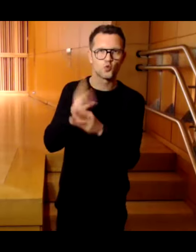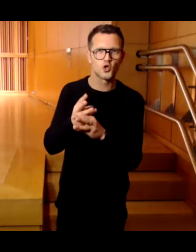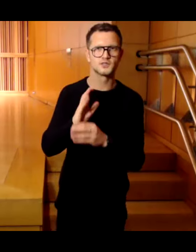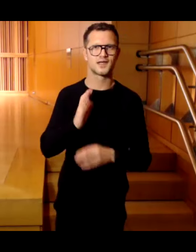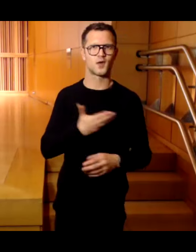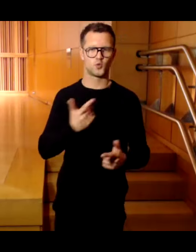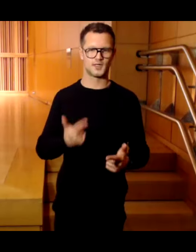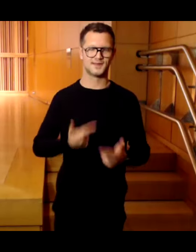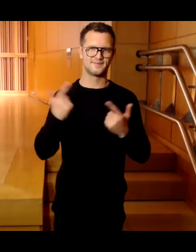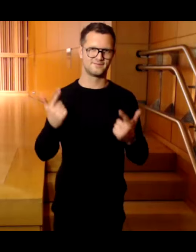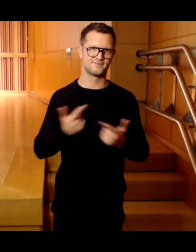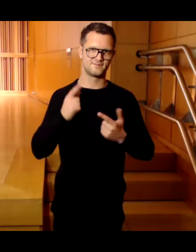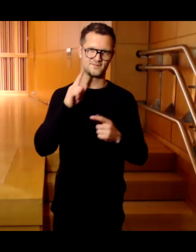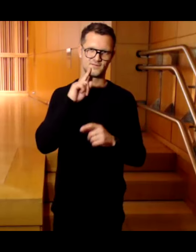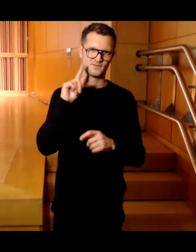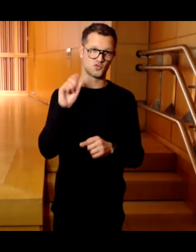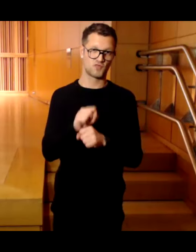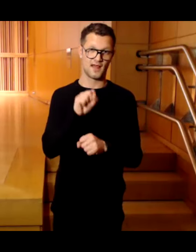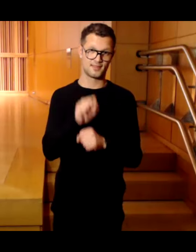in a manner that might allow our most cherished values to endure.